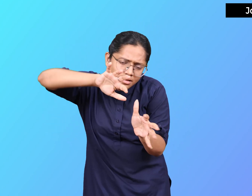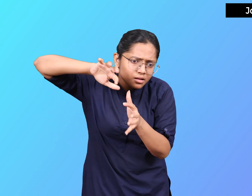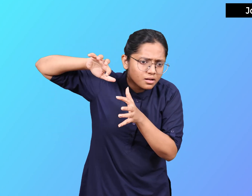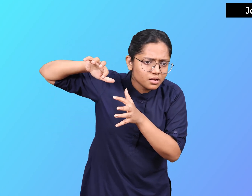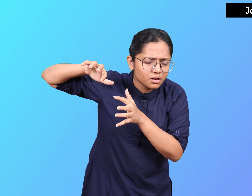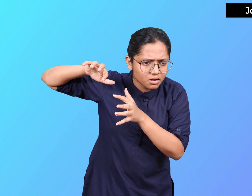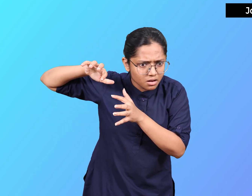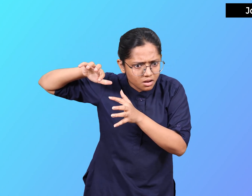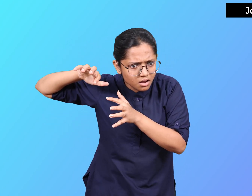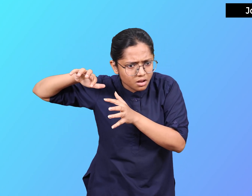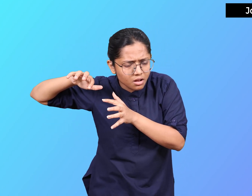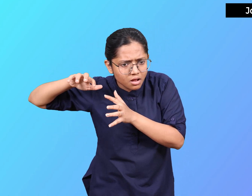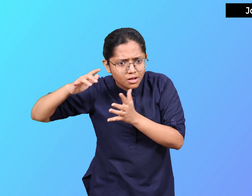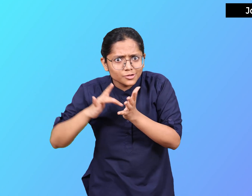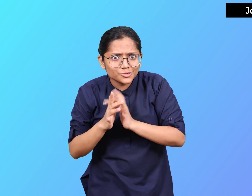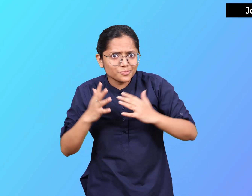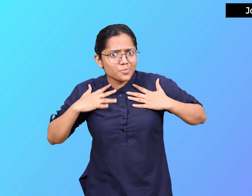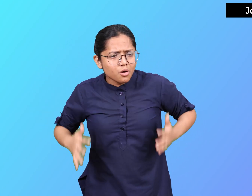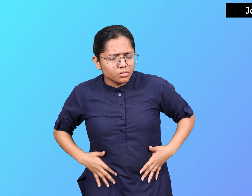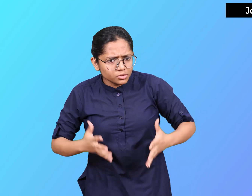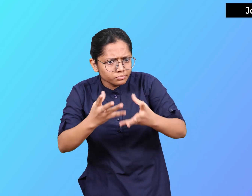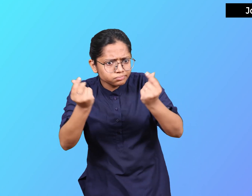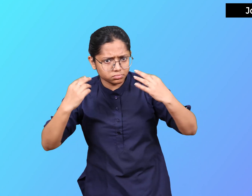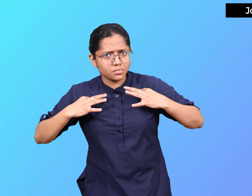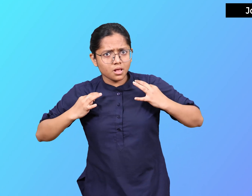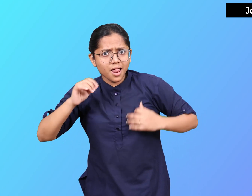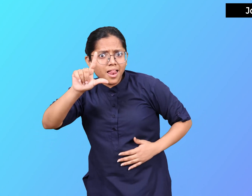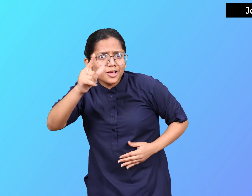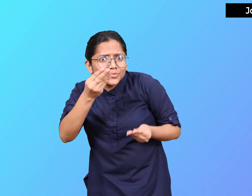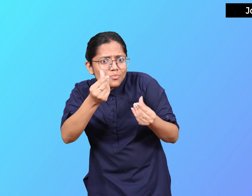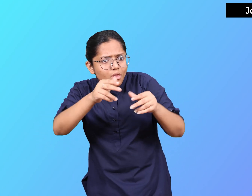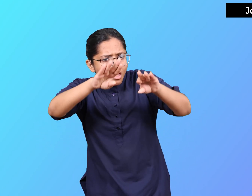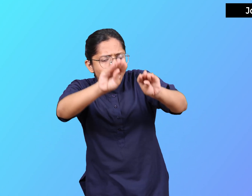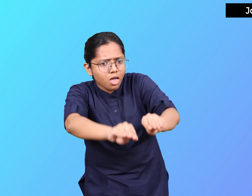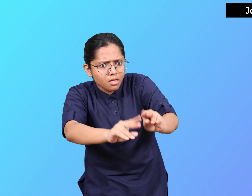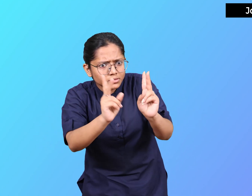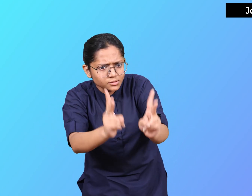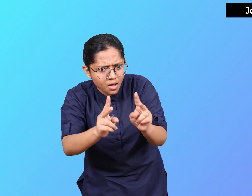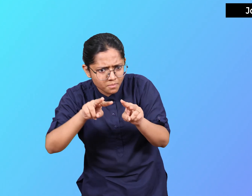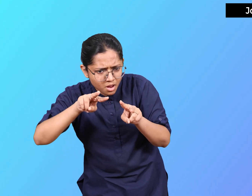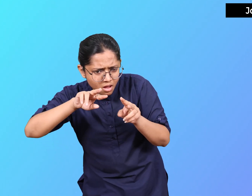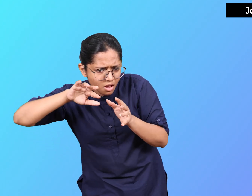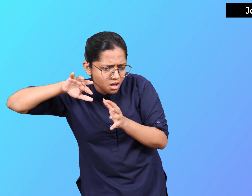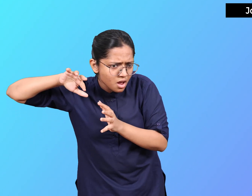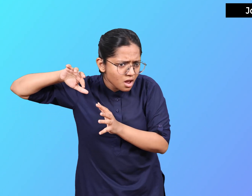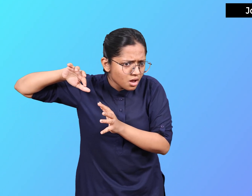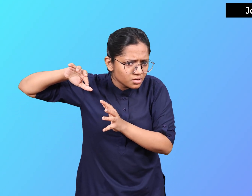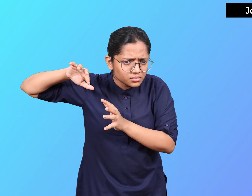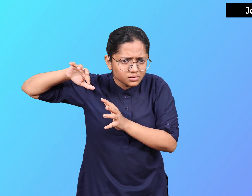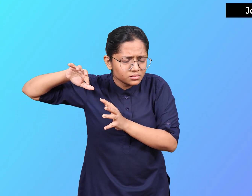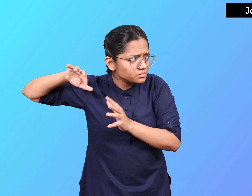He bent down and looked in. He saw the pieces of linen cloth lying there, but he did not go in.